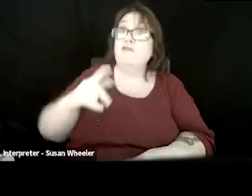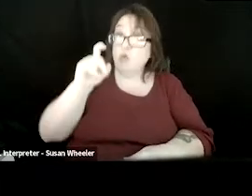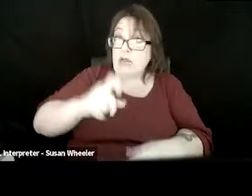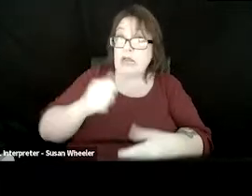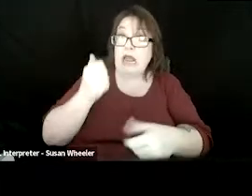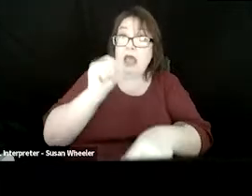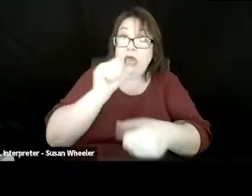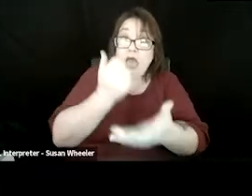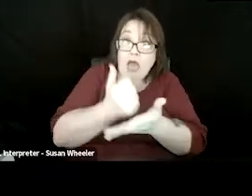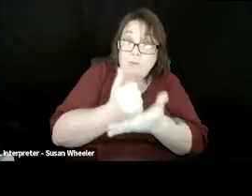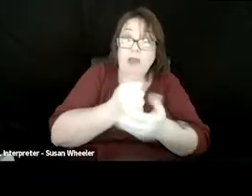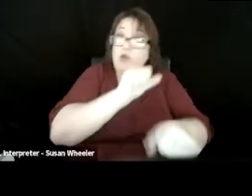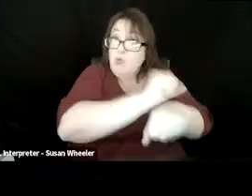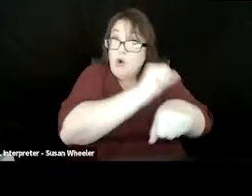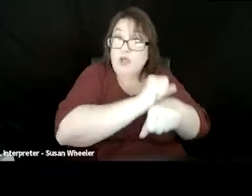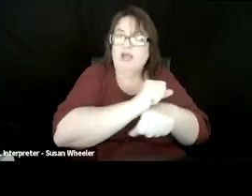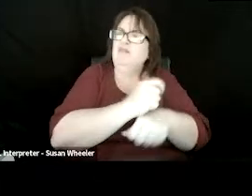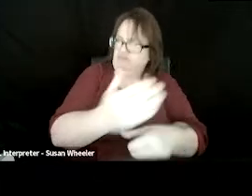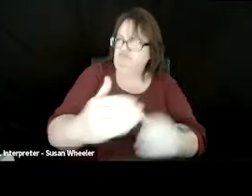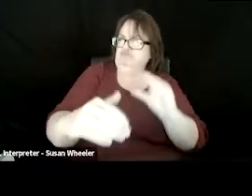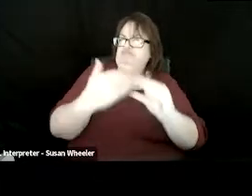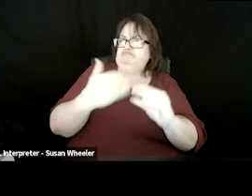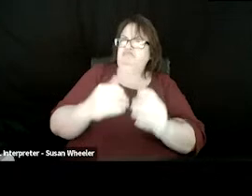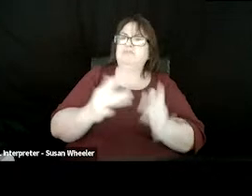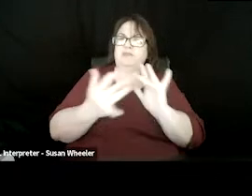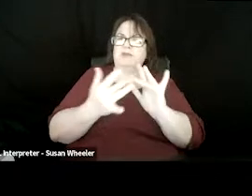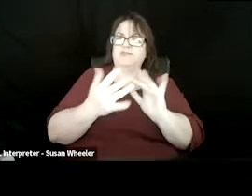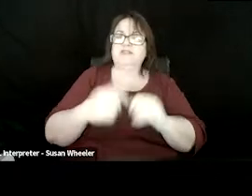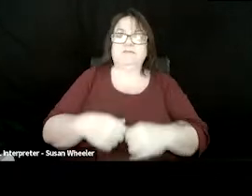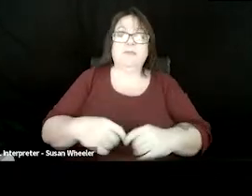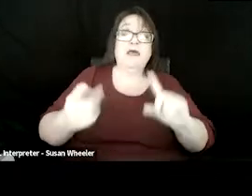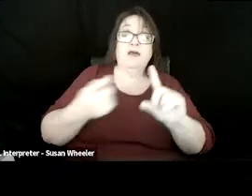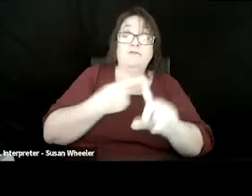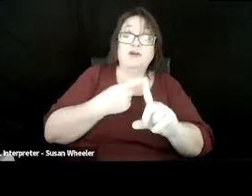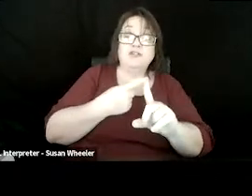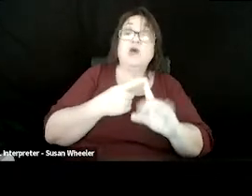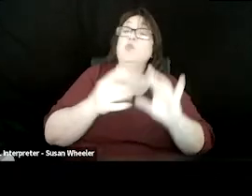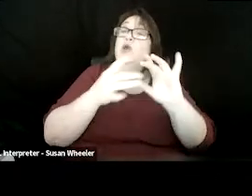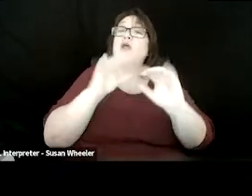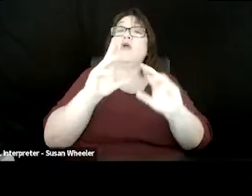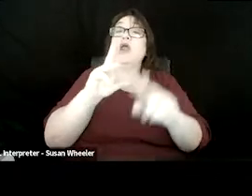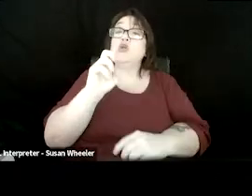So just to start, we SAG-AFTRA is a union that represents people in broadcast,